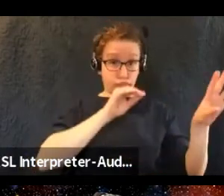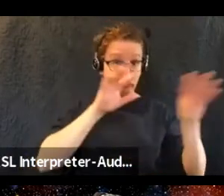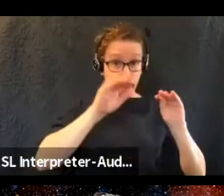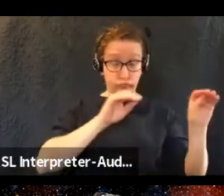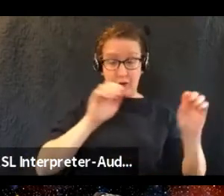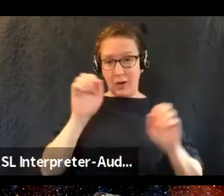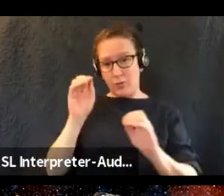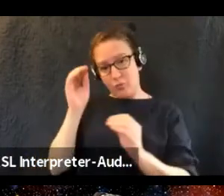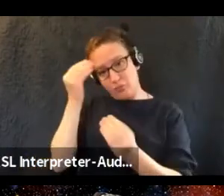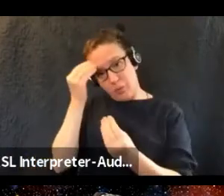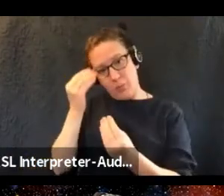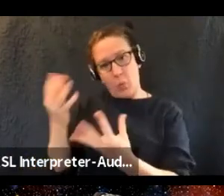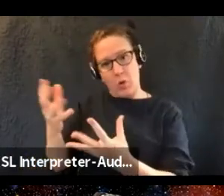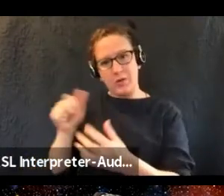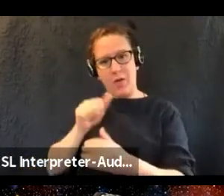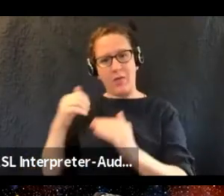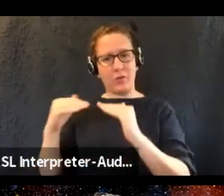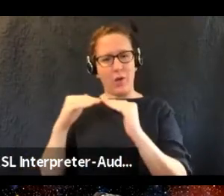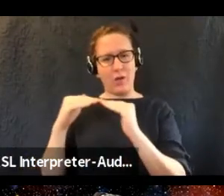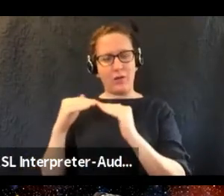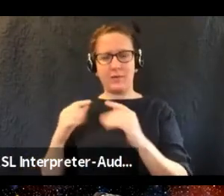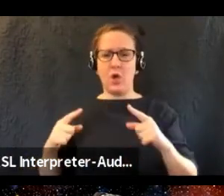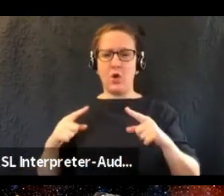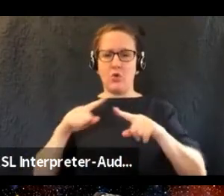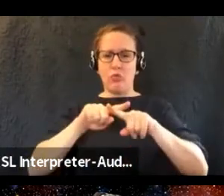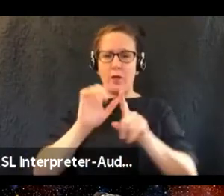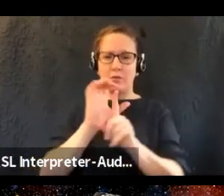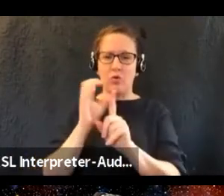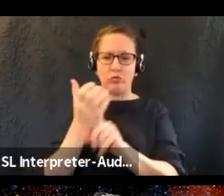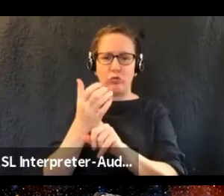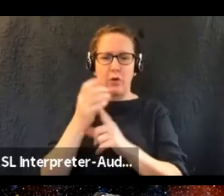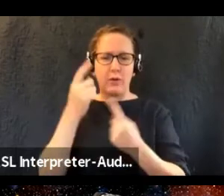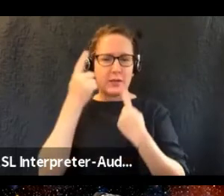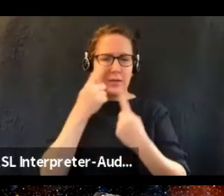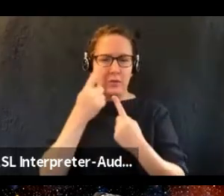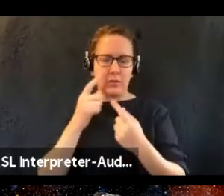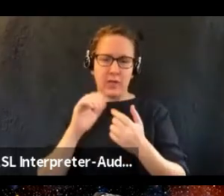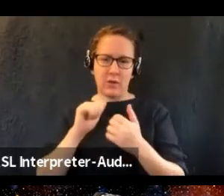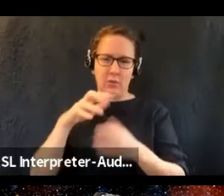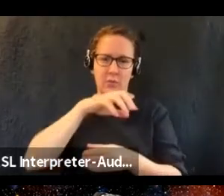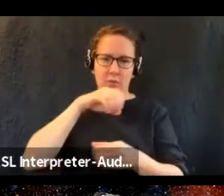cultural considerations may need to play a role in how we communicate.